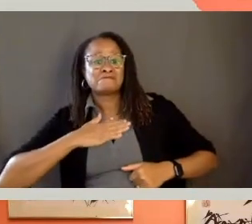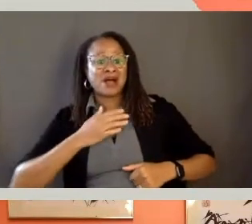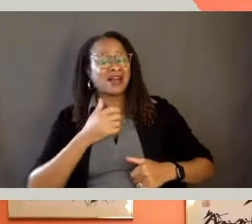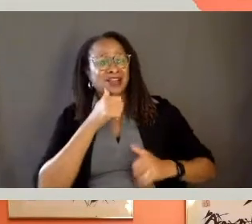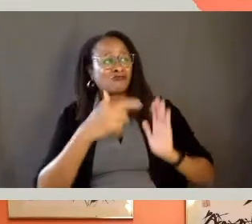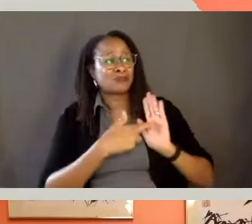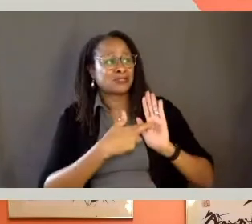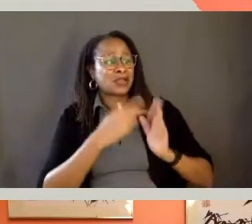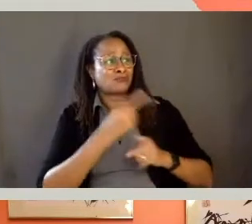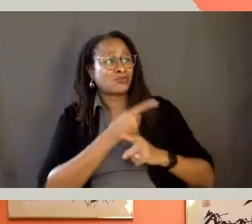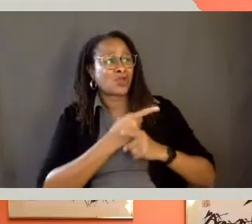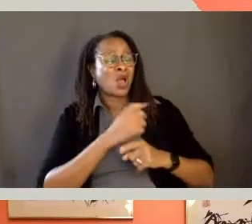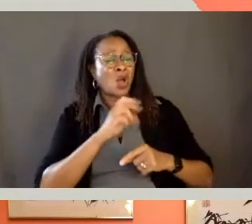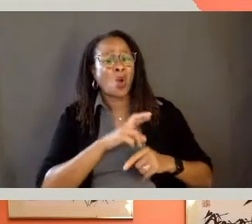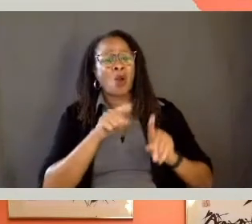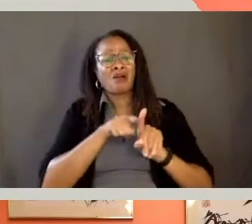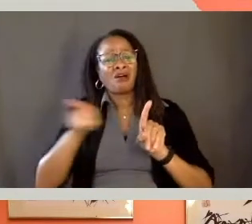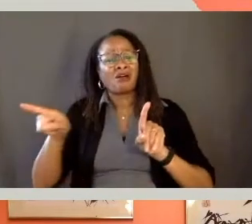or maybe we could have taken a different angle.